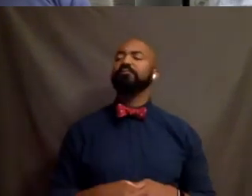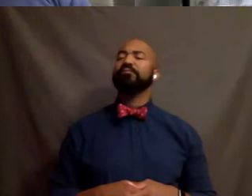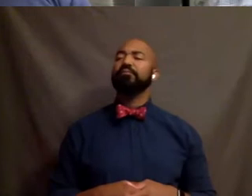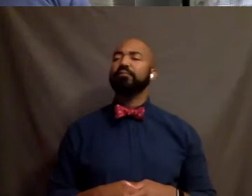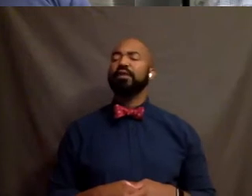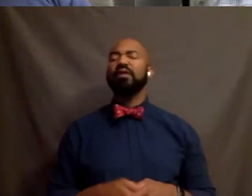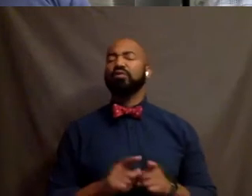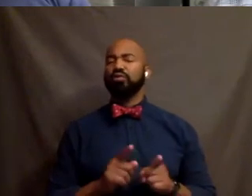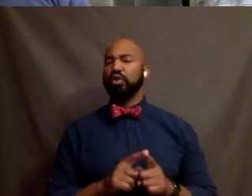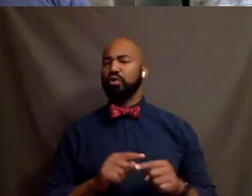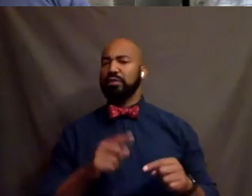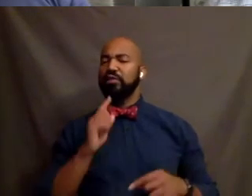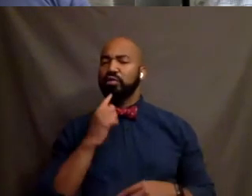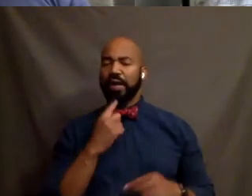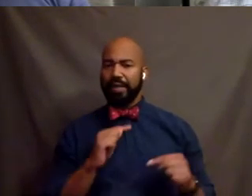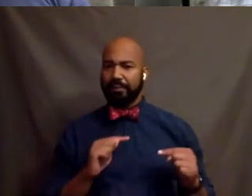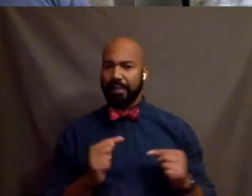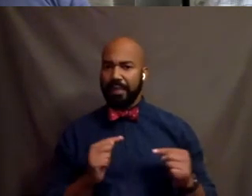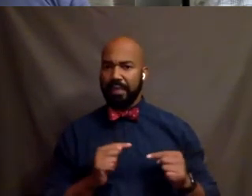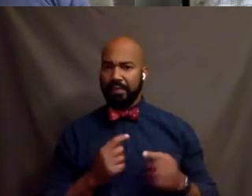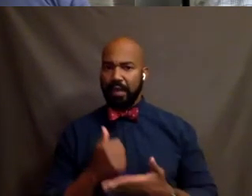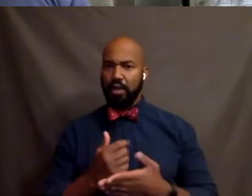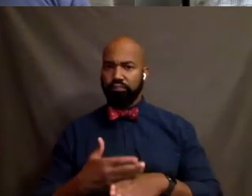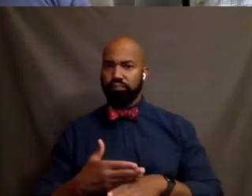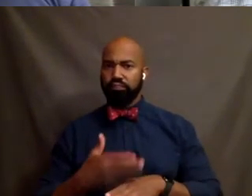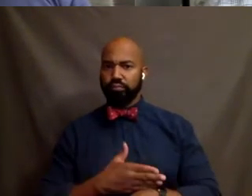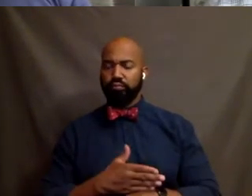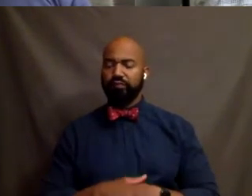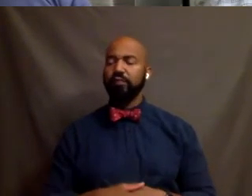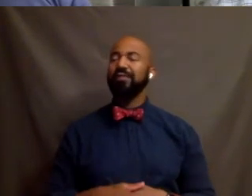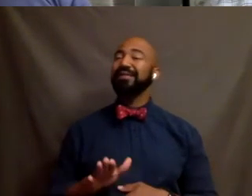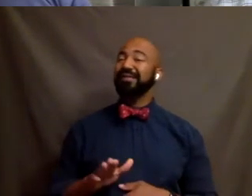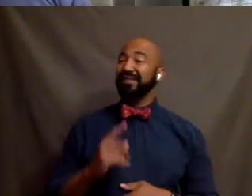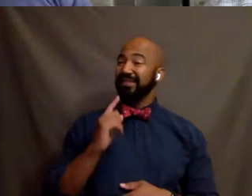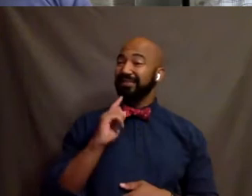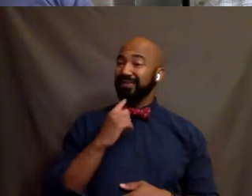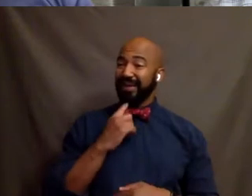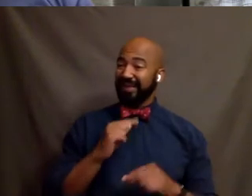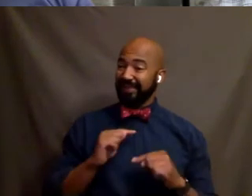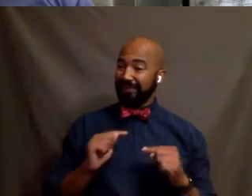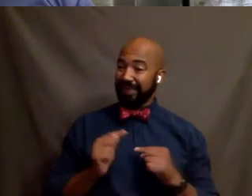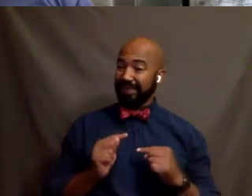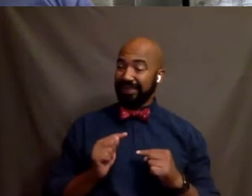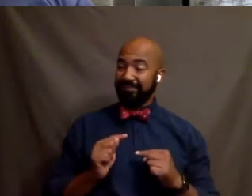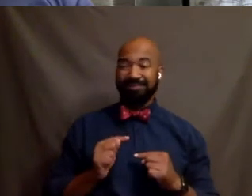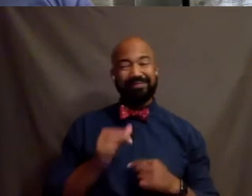but definitely testosterone can be very activating. So if a person has some undiagnosed